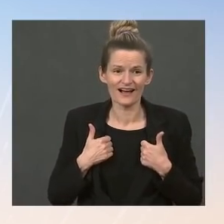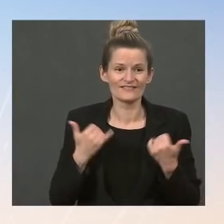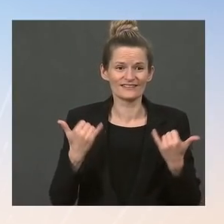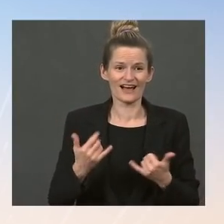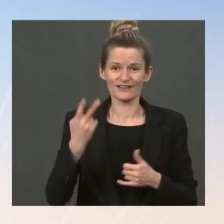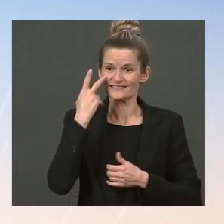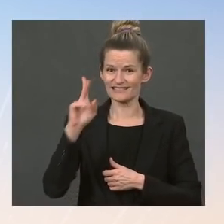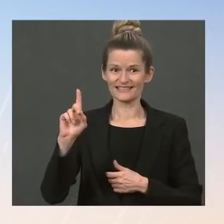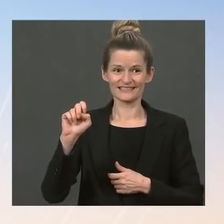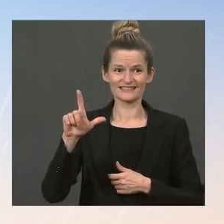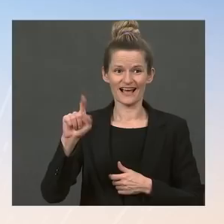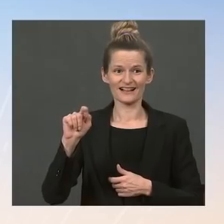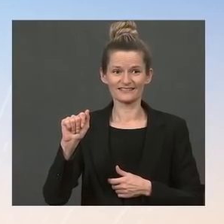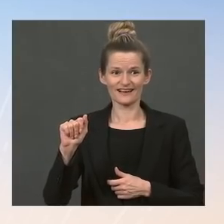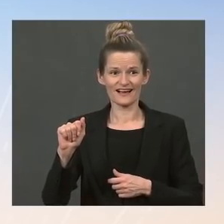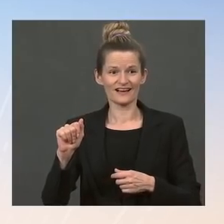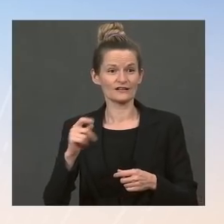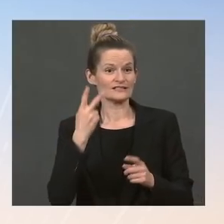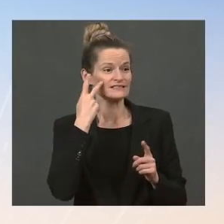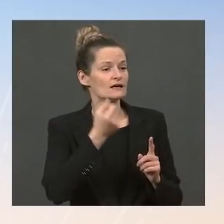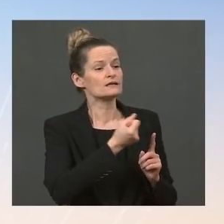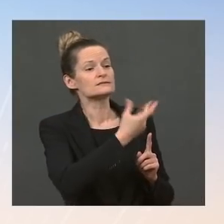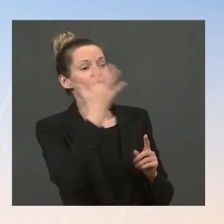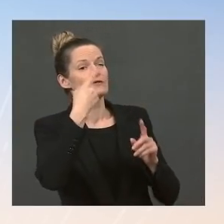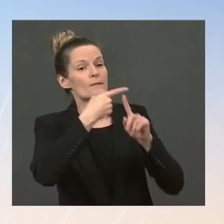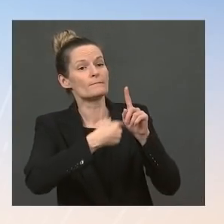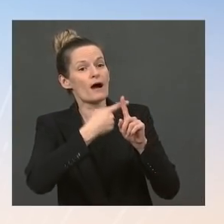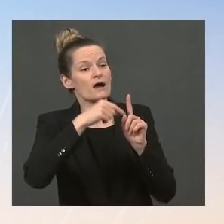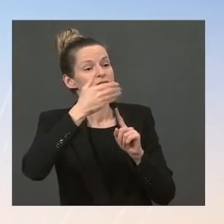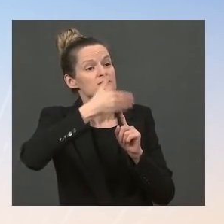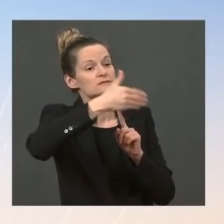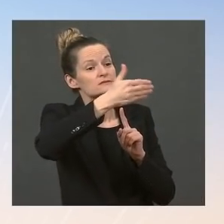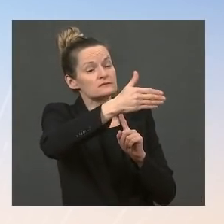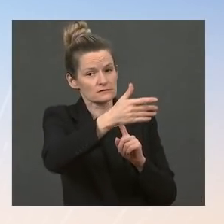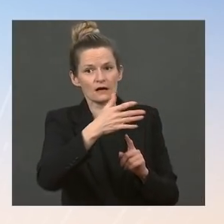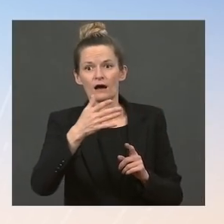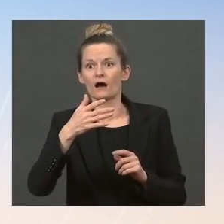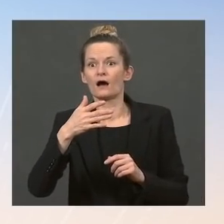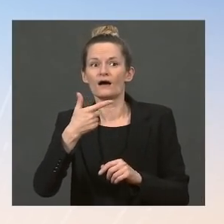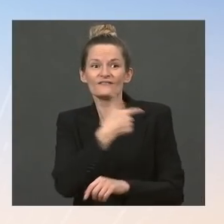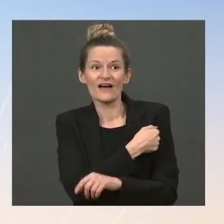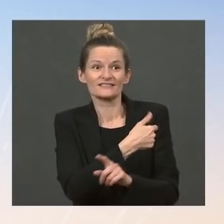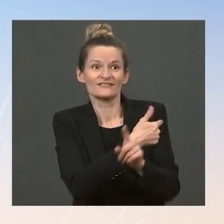The Press: So speaking of the waning efficacy of vaccines, I do have another question about the President's COVID plan.